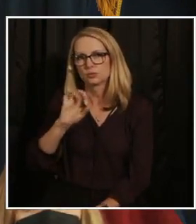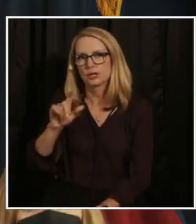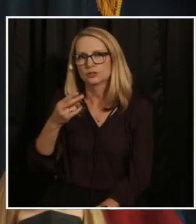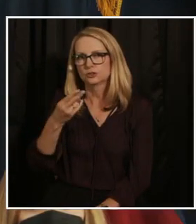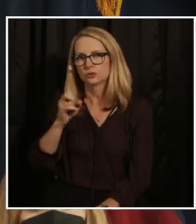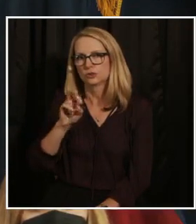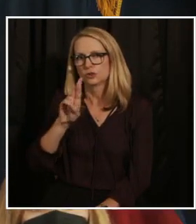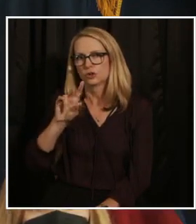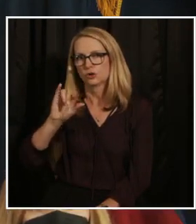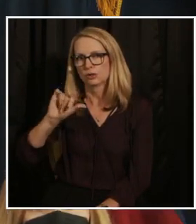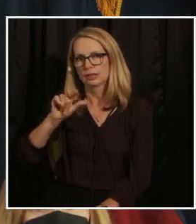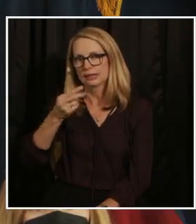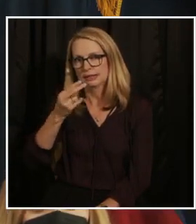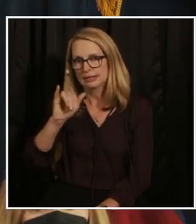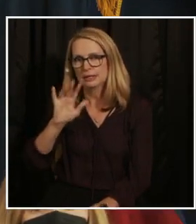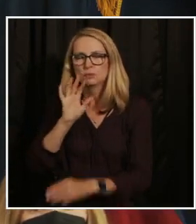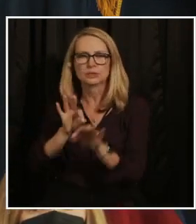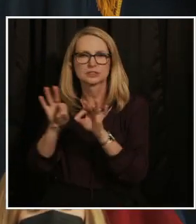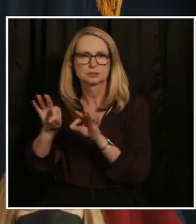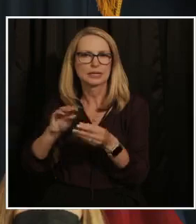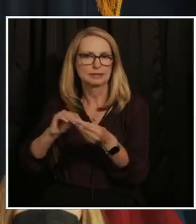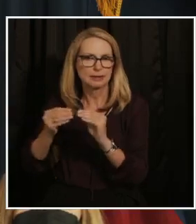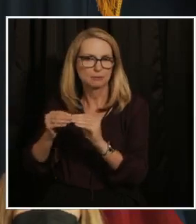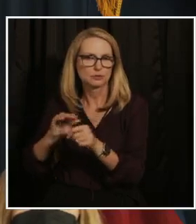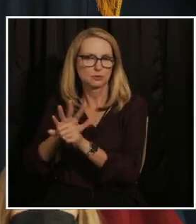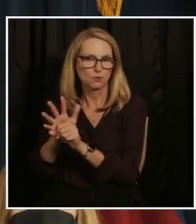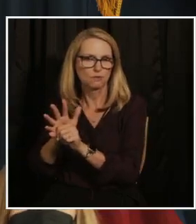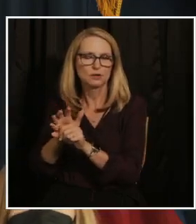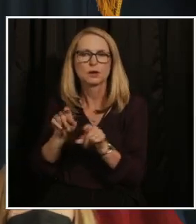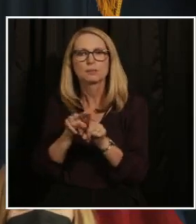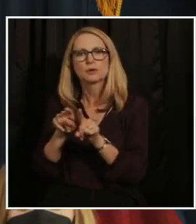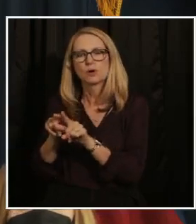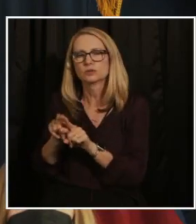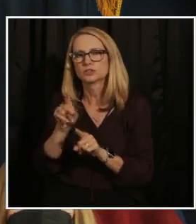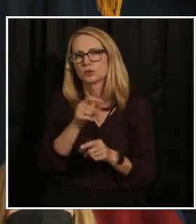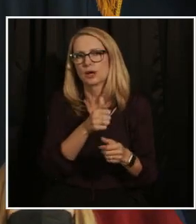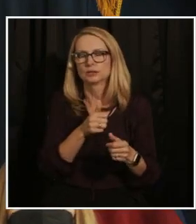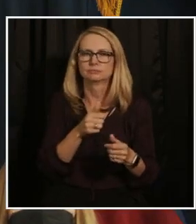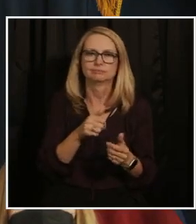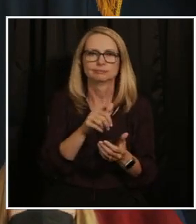colorado as well as our incident commander for cova 19 scott bookman who will update you on